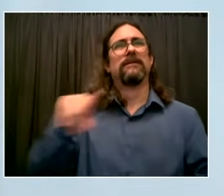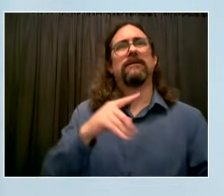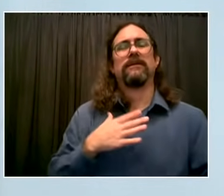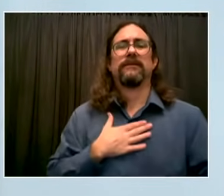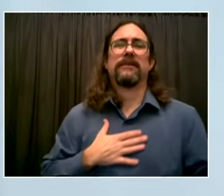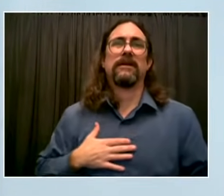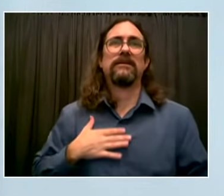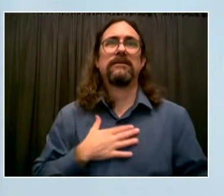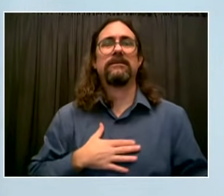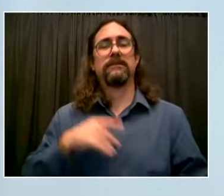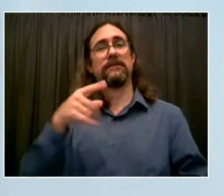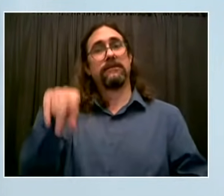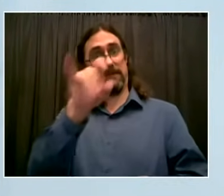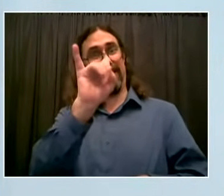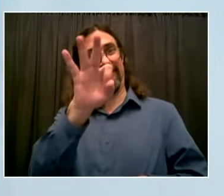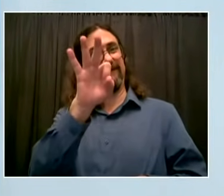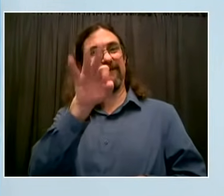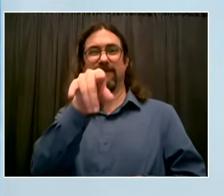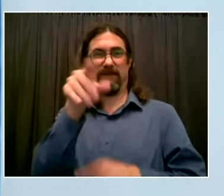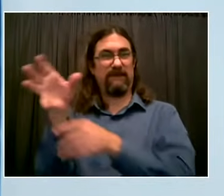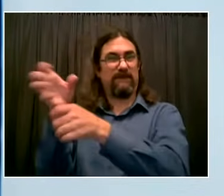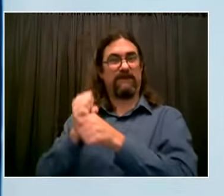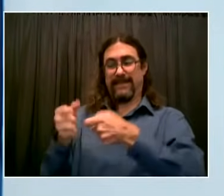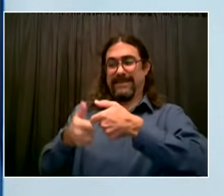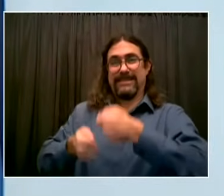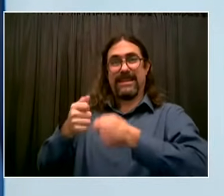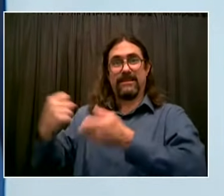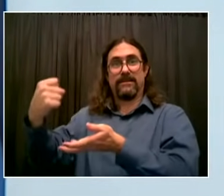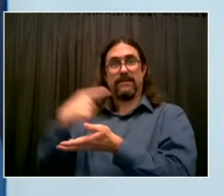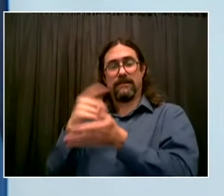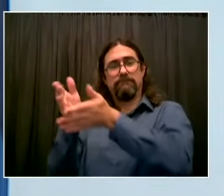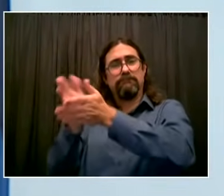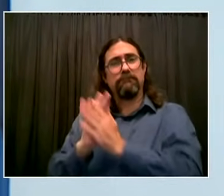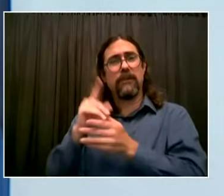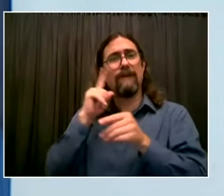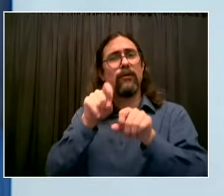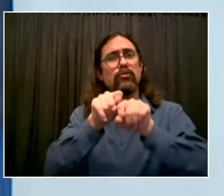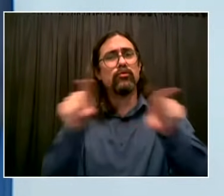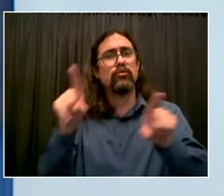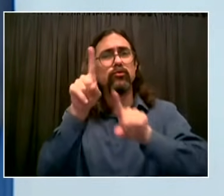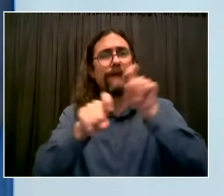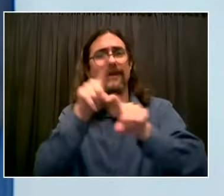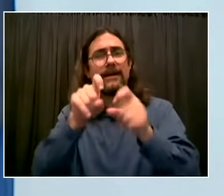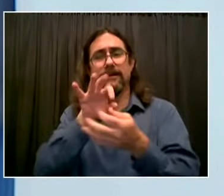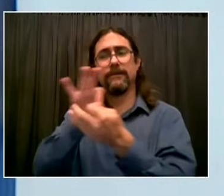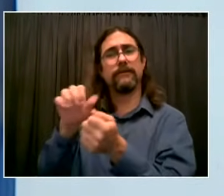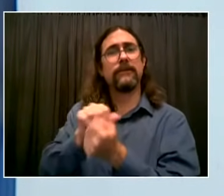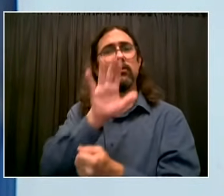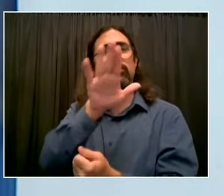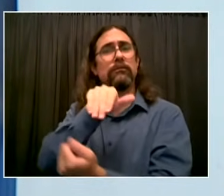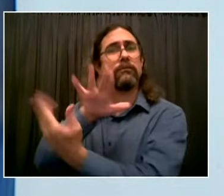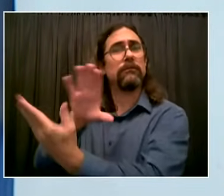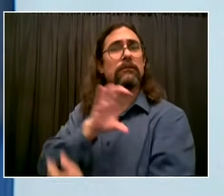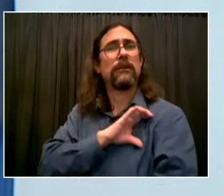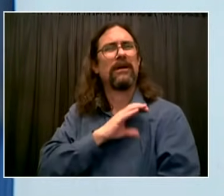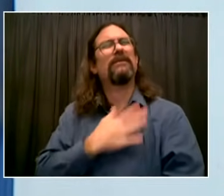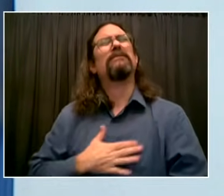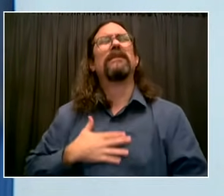THEM EMBERS OF THIS SERVICE THAT ARE SERVING YOU. UNIFORM AS WELL AS CIVILIAN MEMBERS OF THE SERVICE, SO I'M